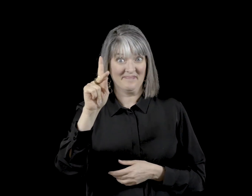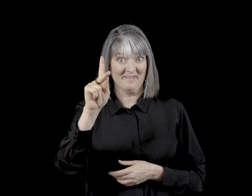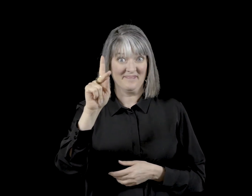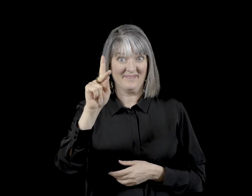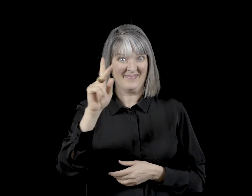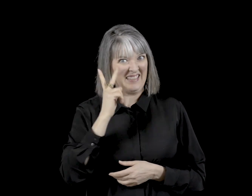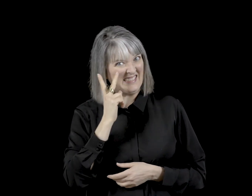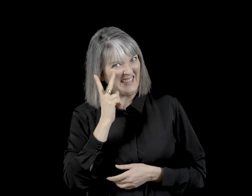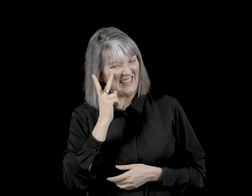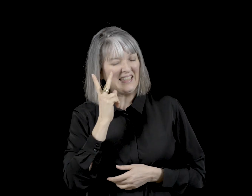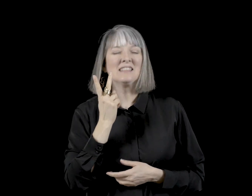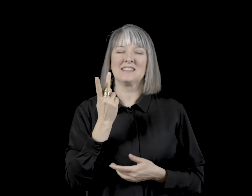See how that works?